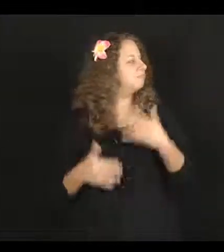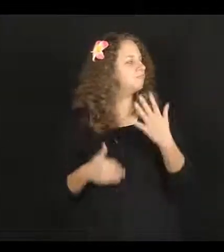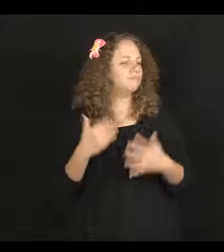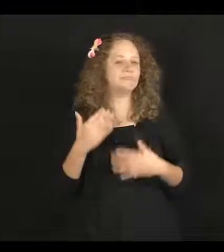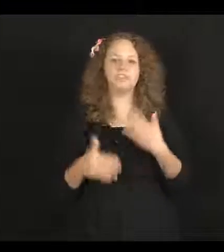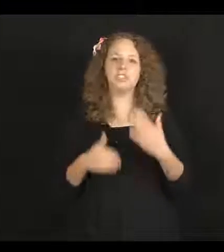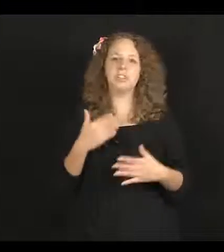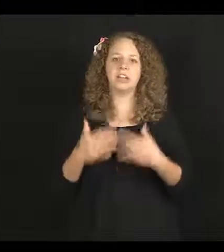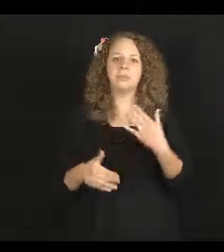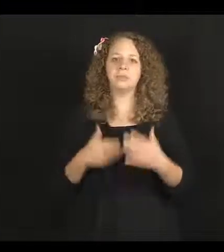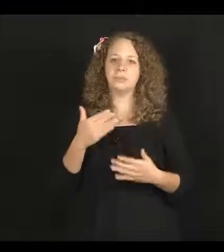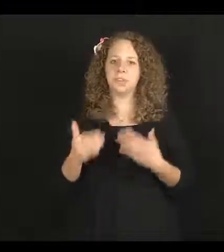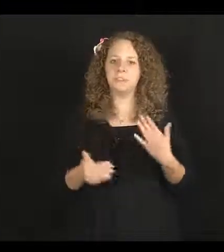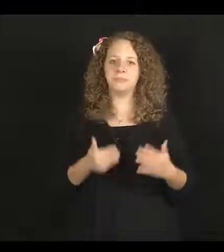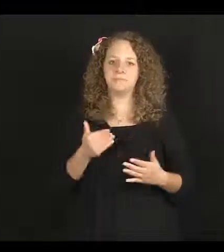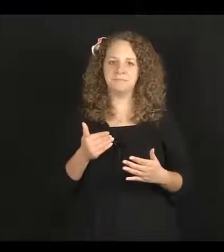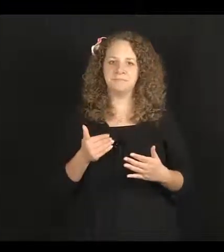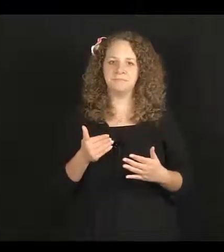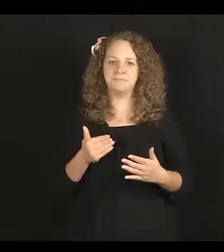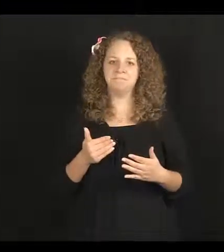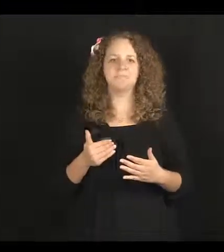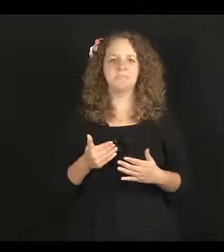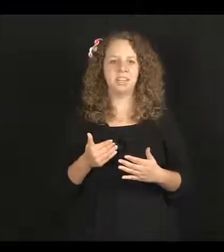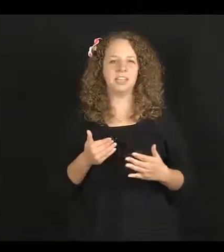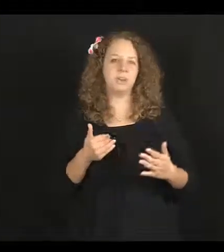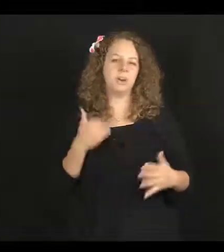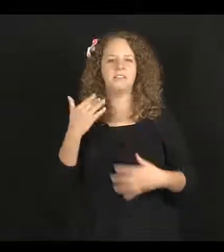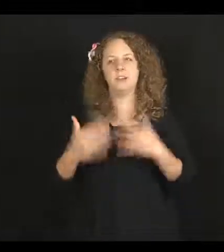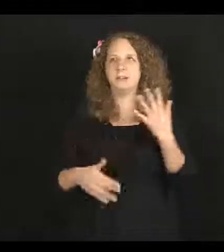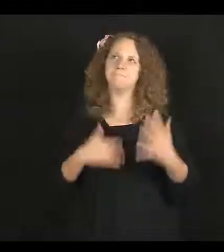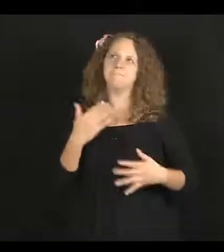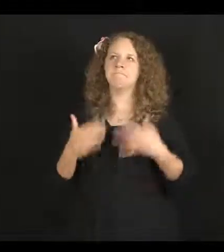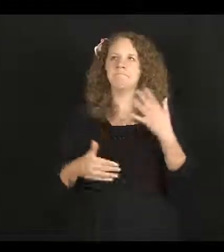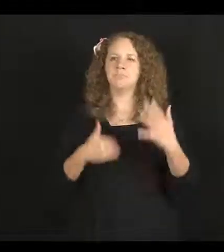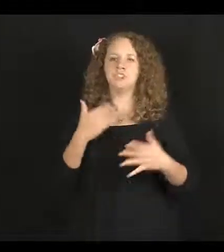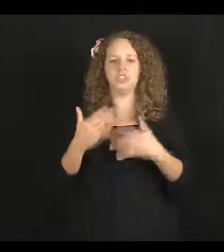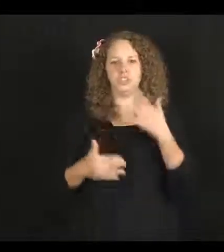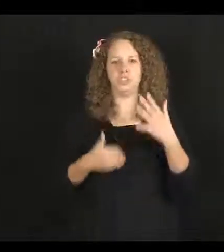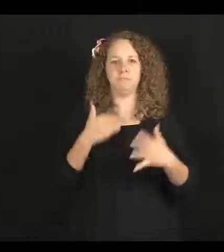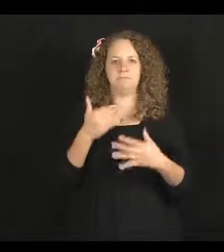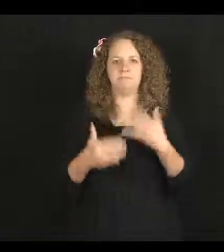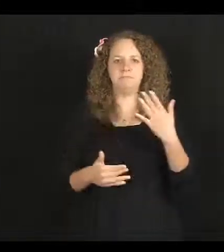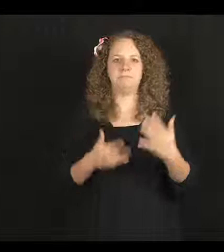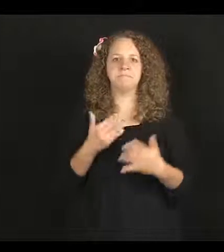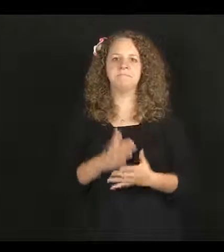just kinda going through life kinda more of a gesture … ok